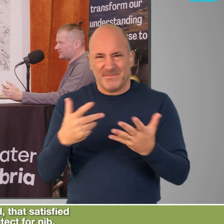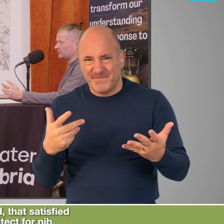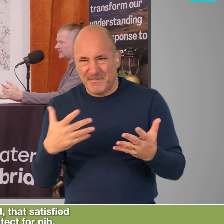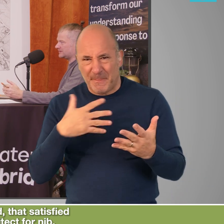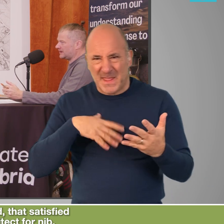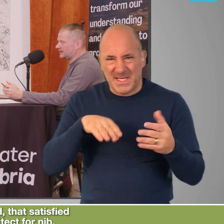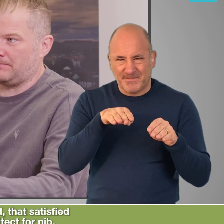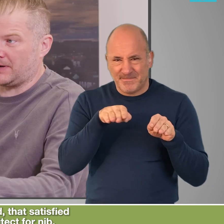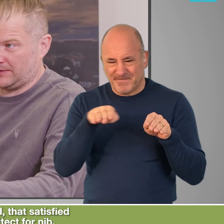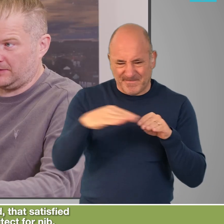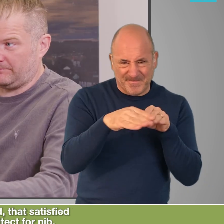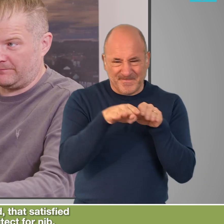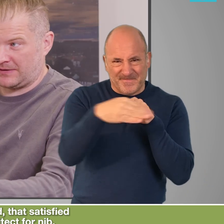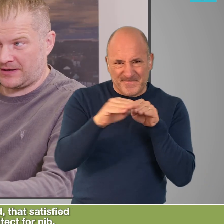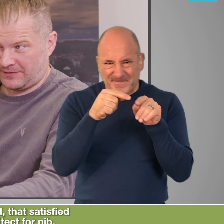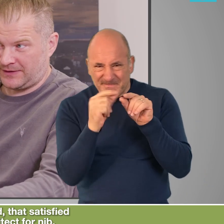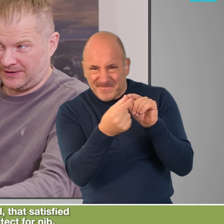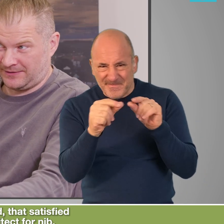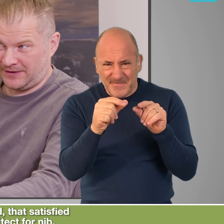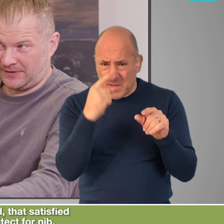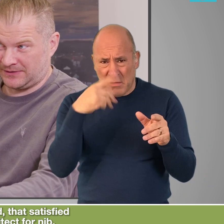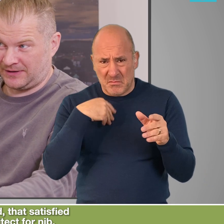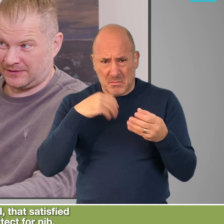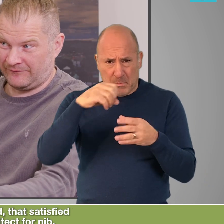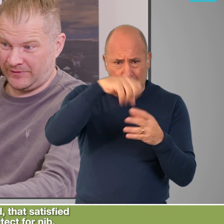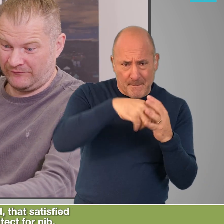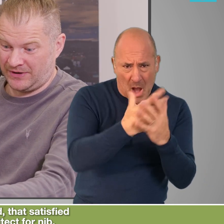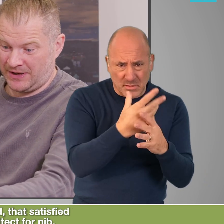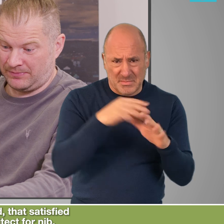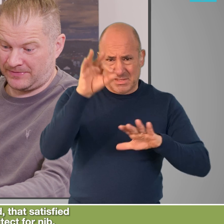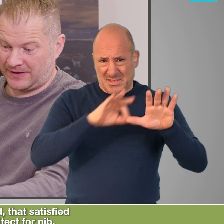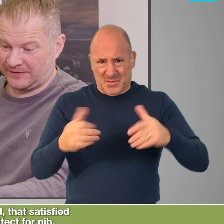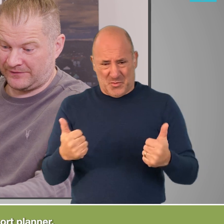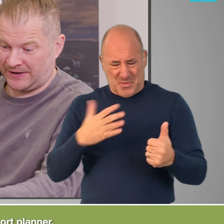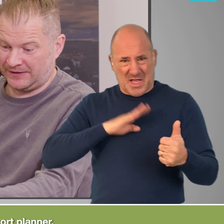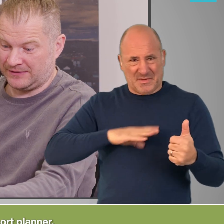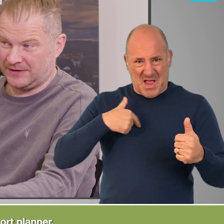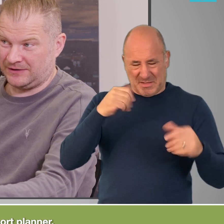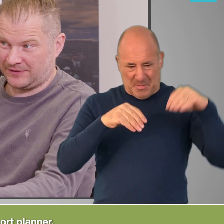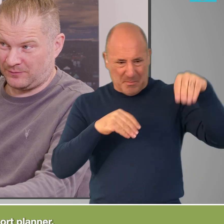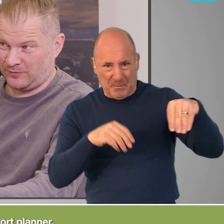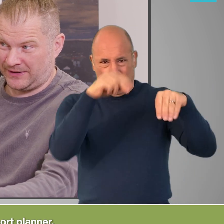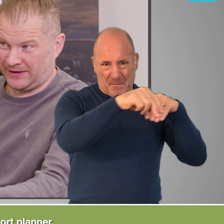if you made that planted, that satisfied your landscape architect for nib, satisfied your transport planner.